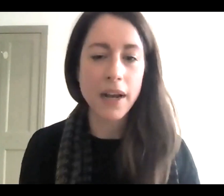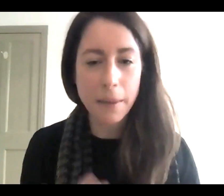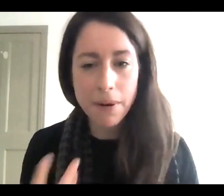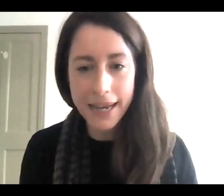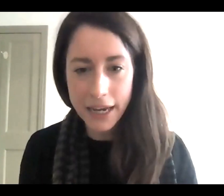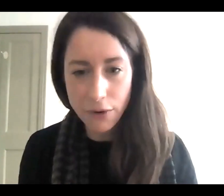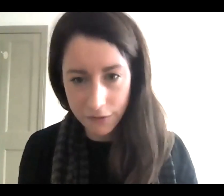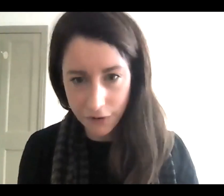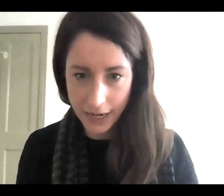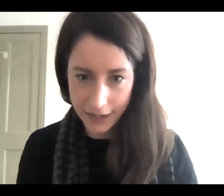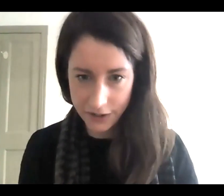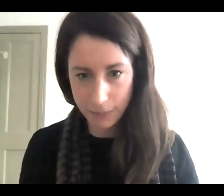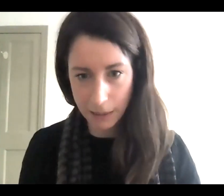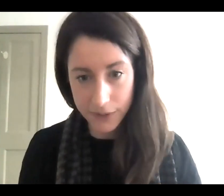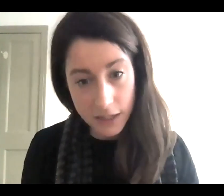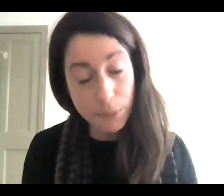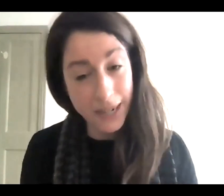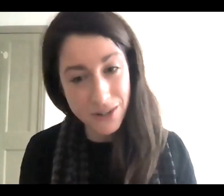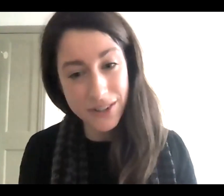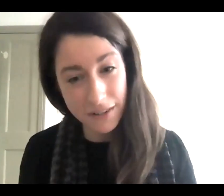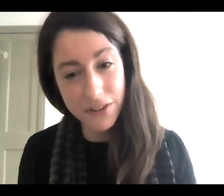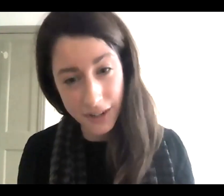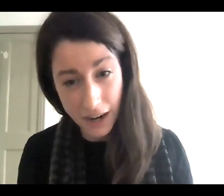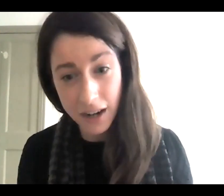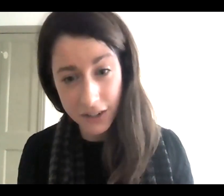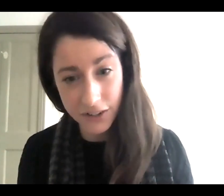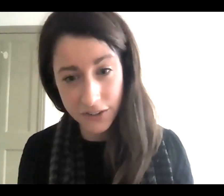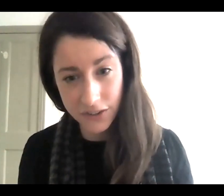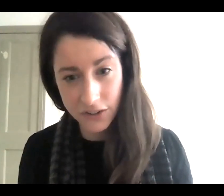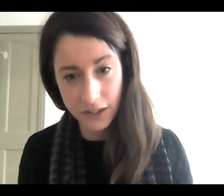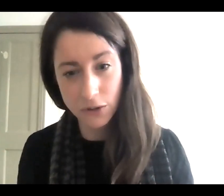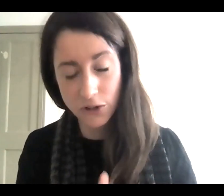be like a playground for Katie to be able to express herself as an artist and so she